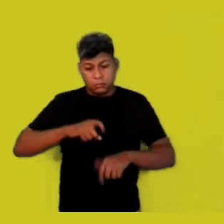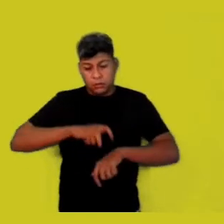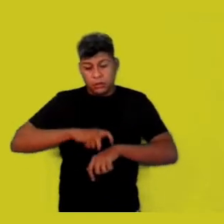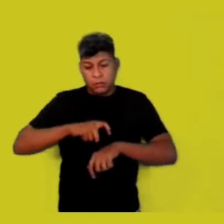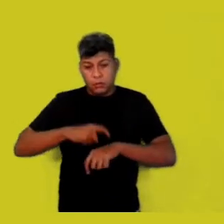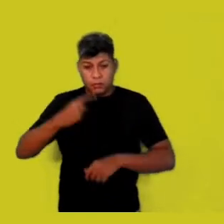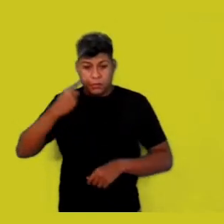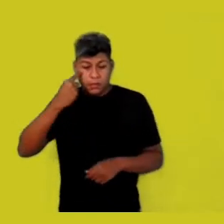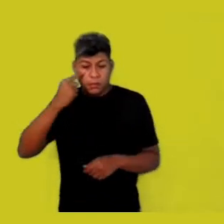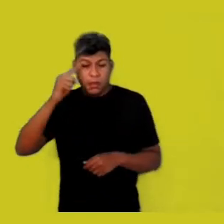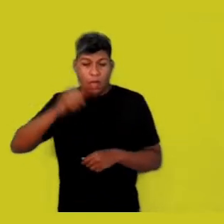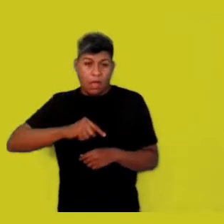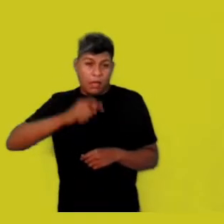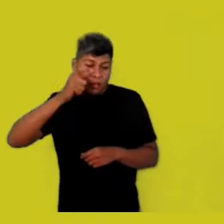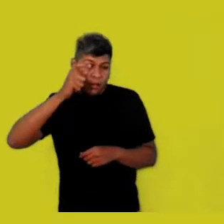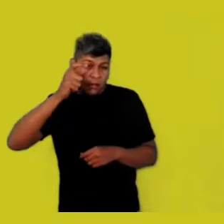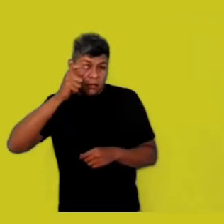that is very interesting.